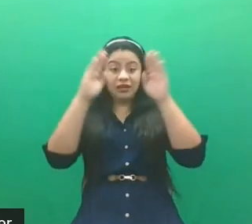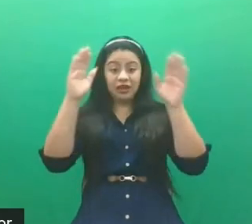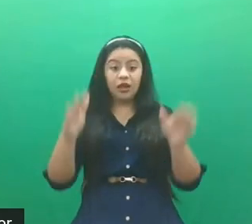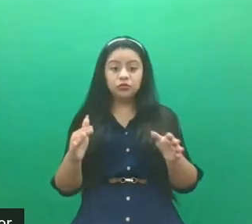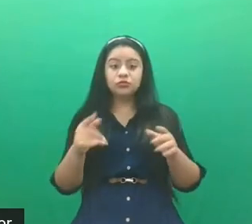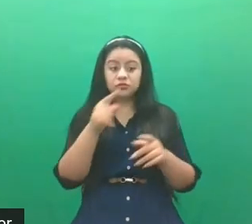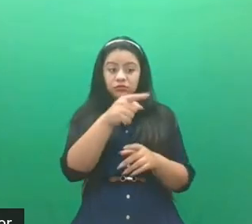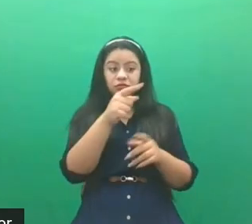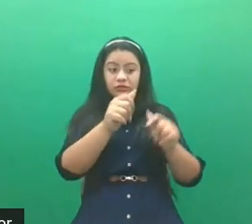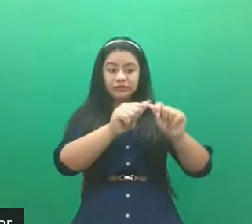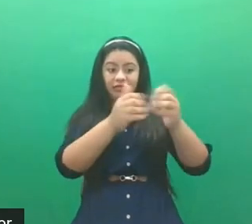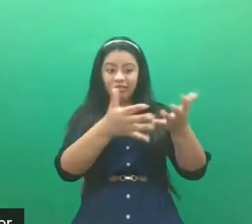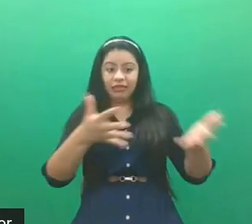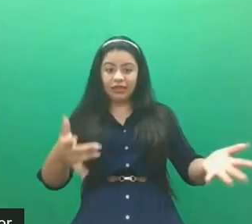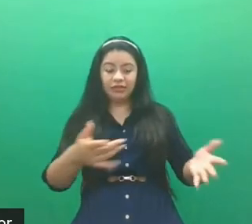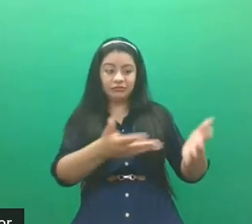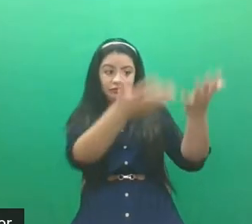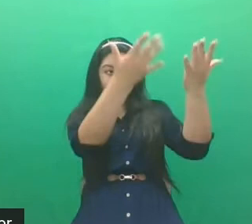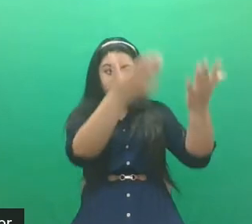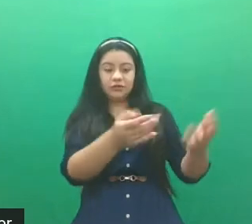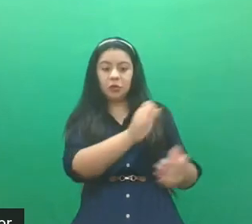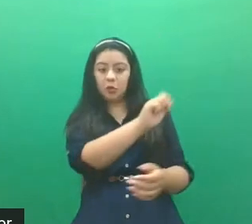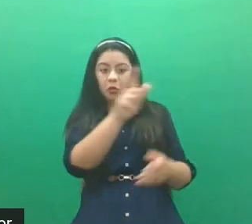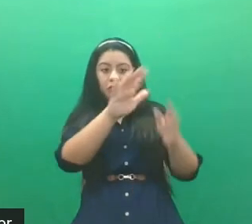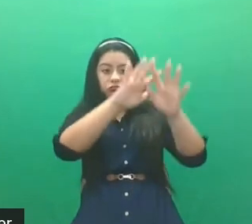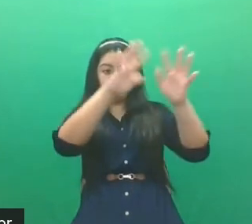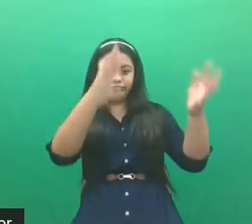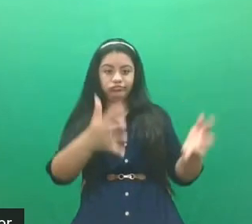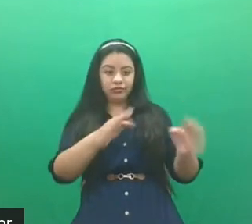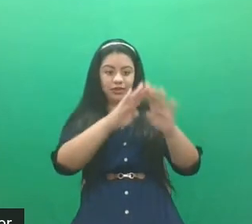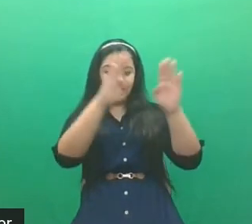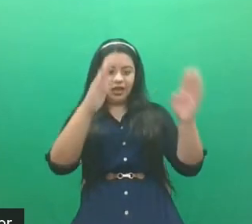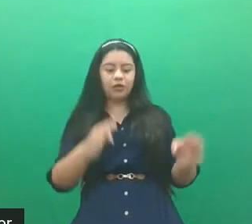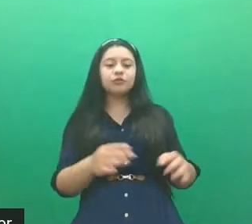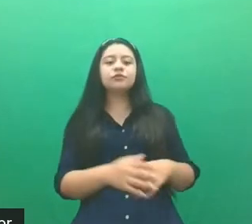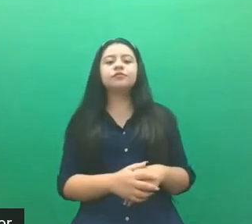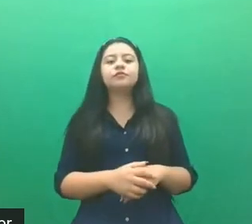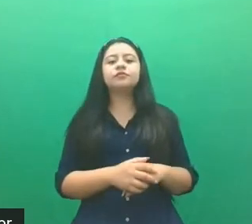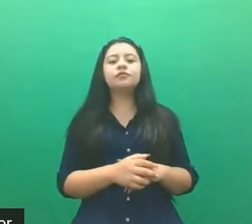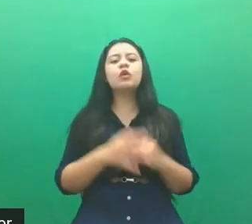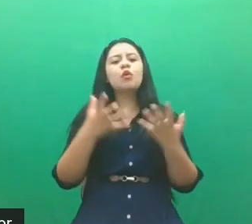is the primary artifact and you know then we want to treat that artifact in the same way,